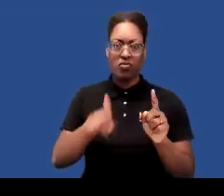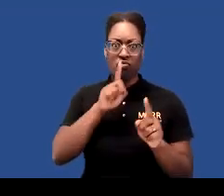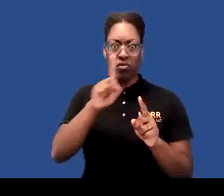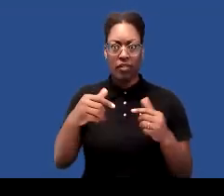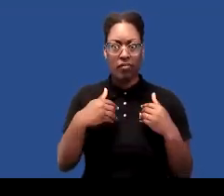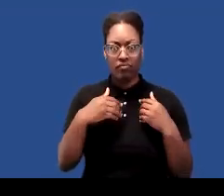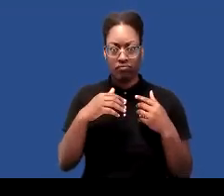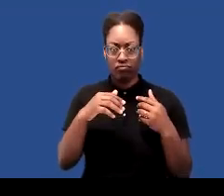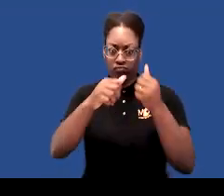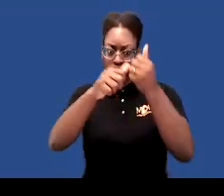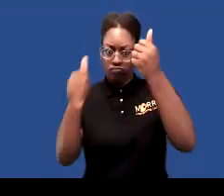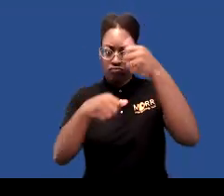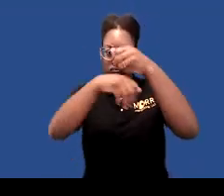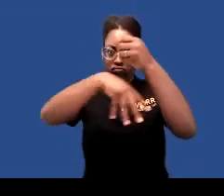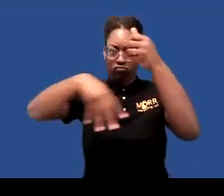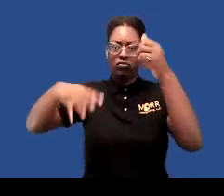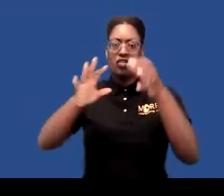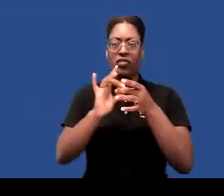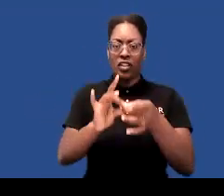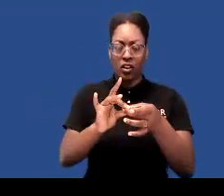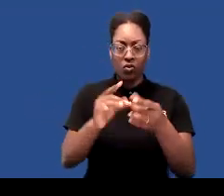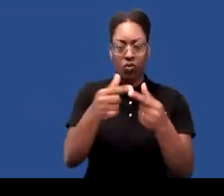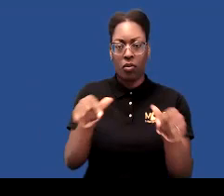problematic about that kind of comment So I'm just using that as an example.